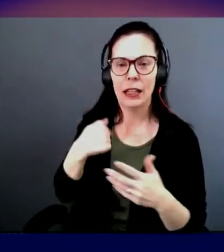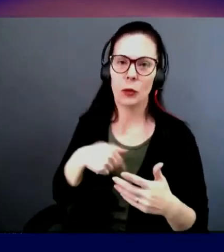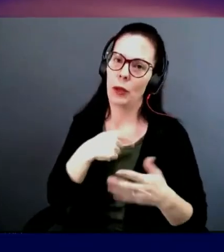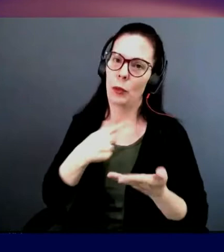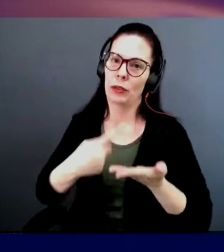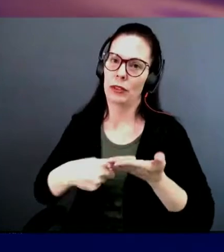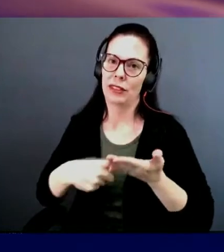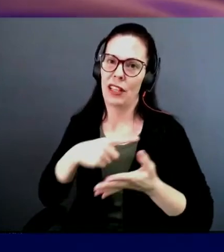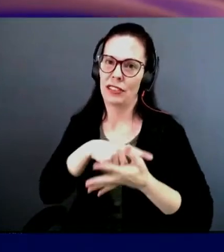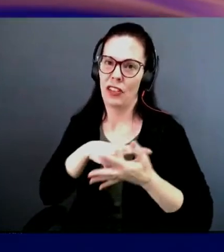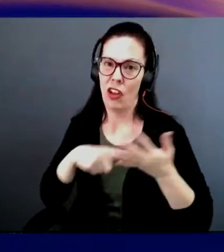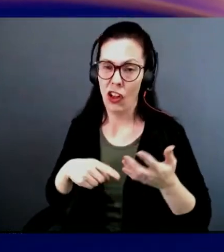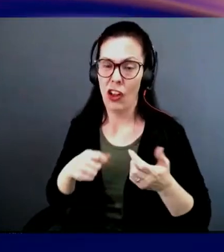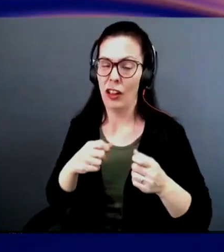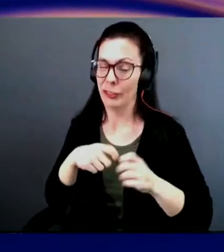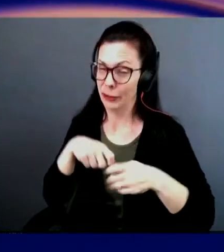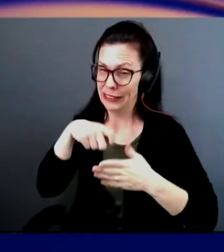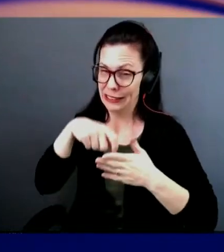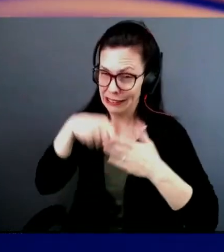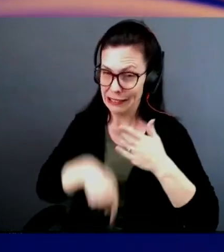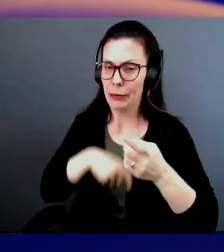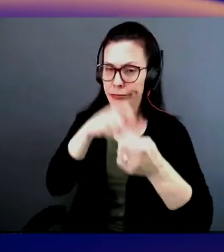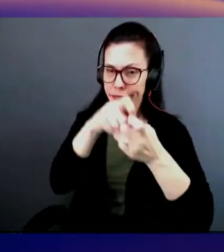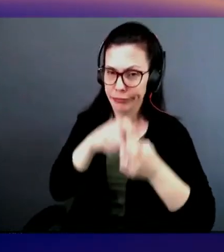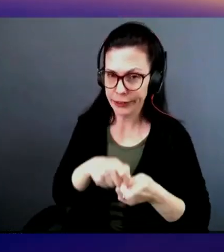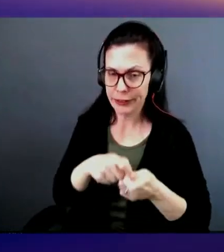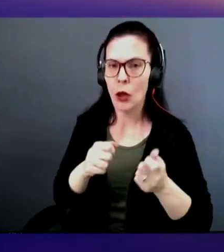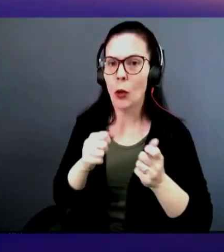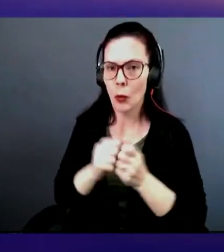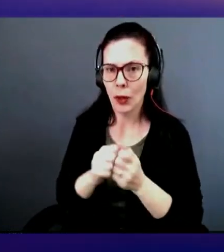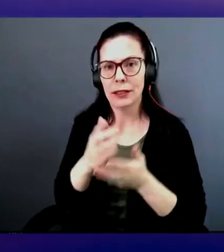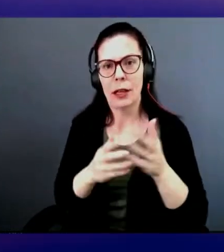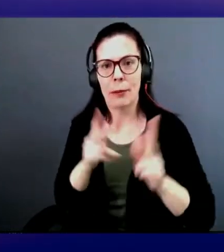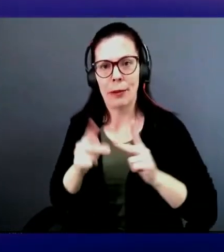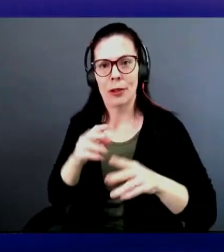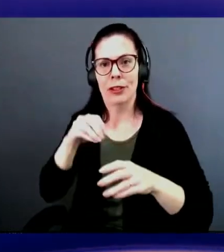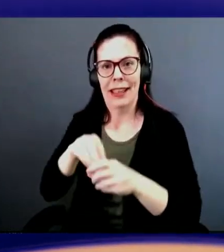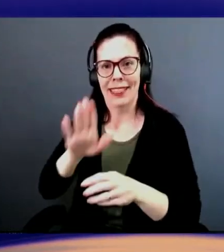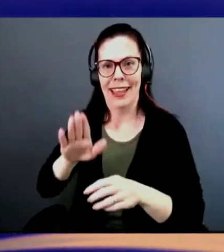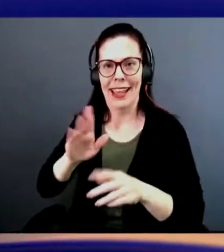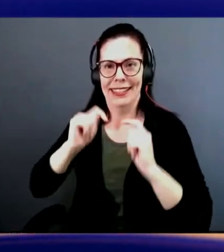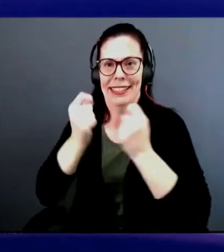in great detail with some of the folks on the team that actually help build the thing.